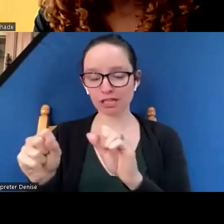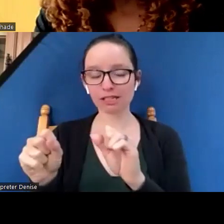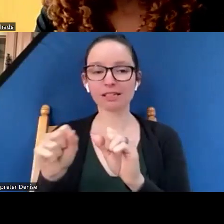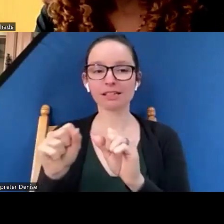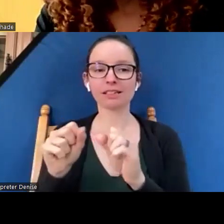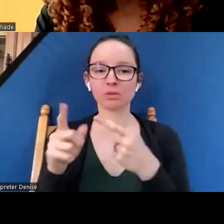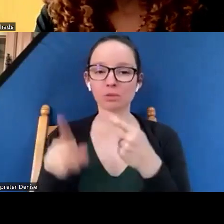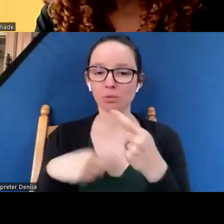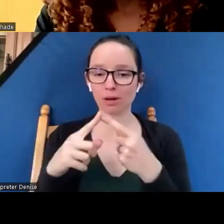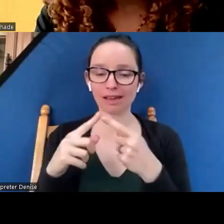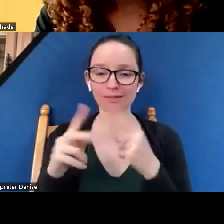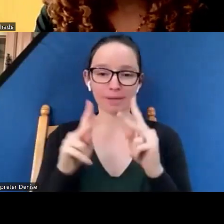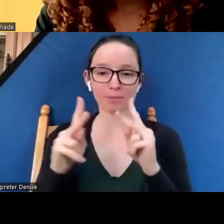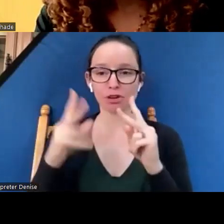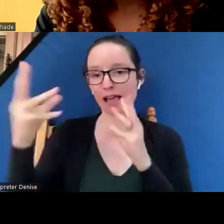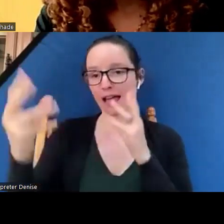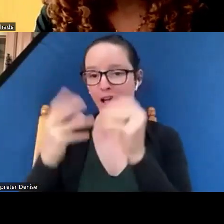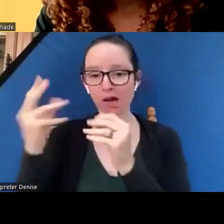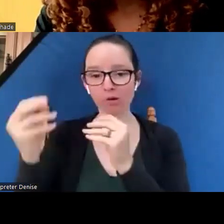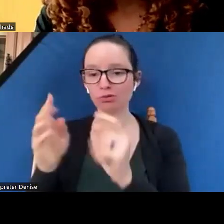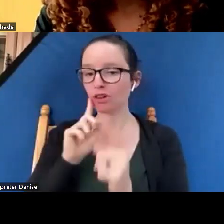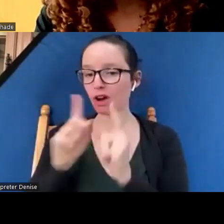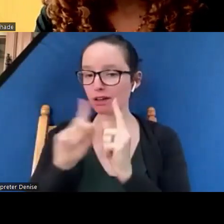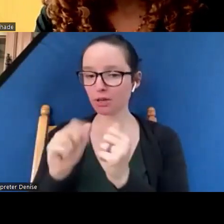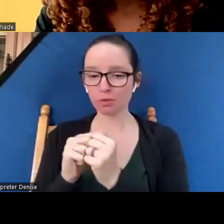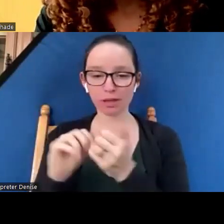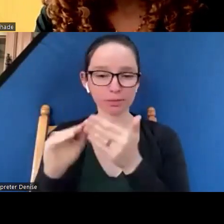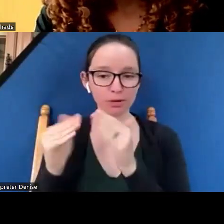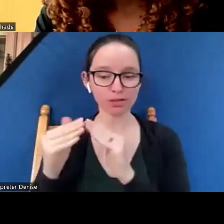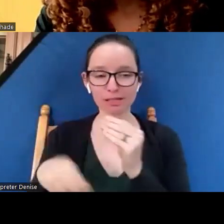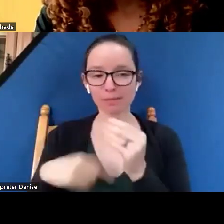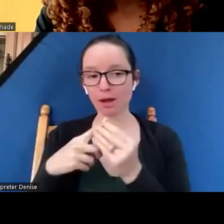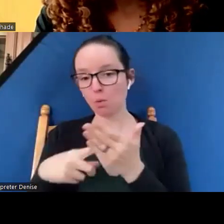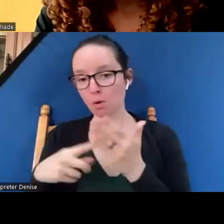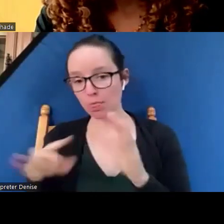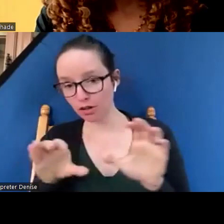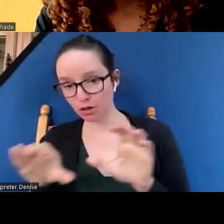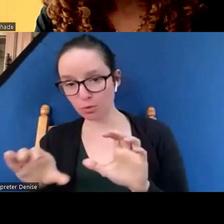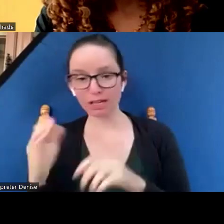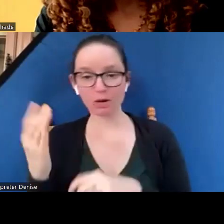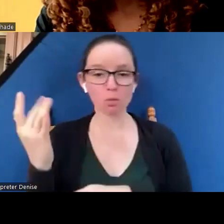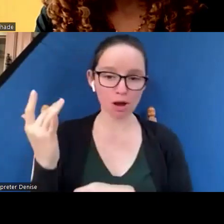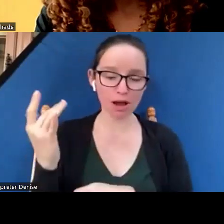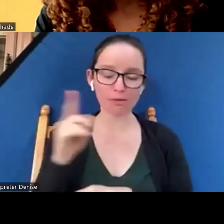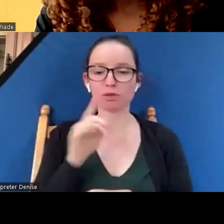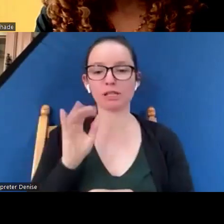communities about what they're doing and why was really useful in a number of projects.